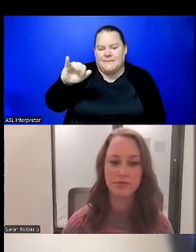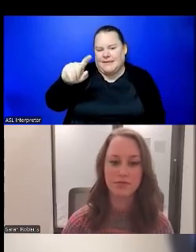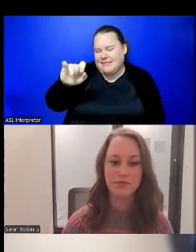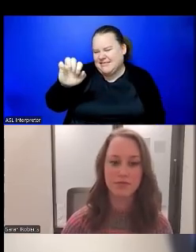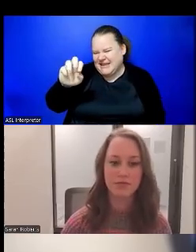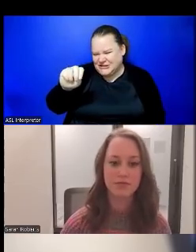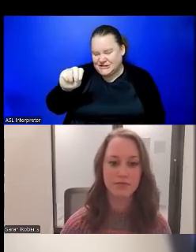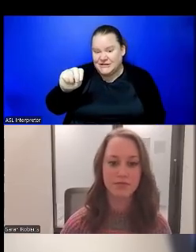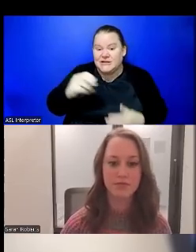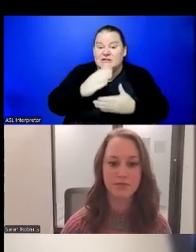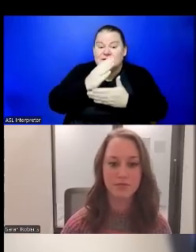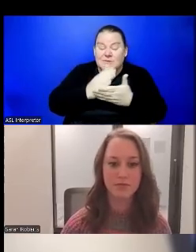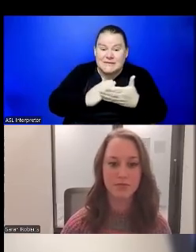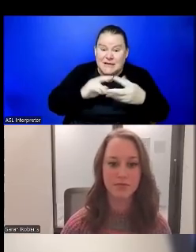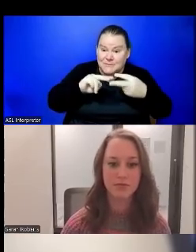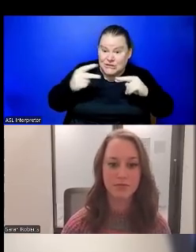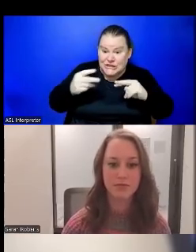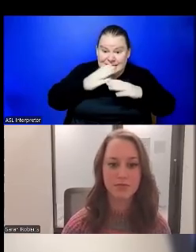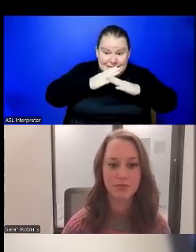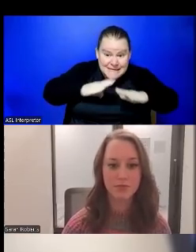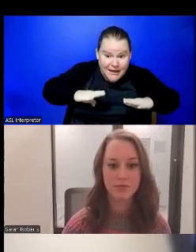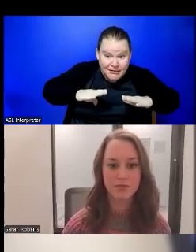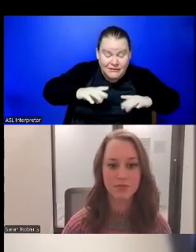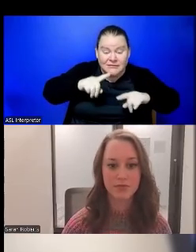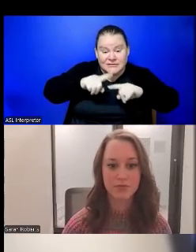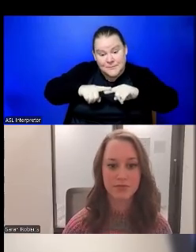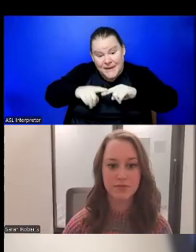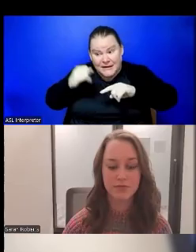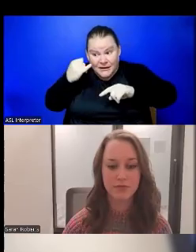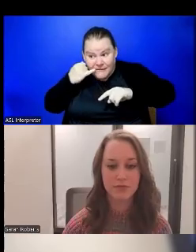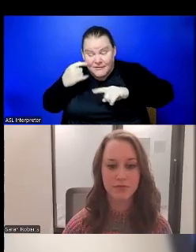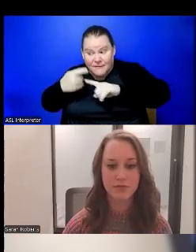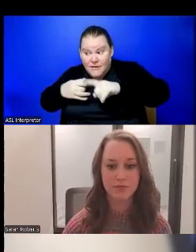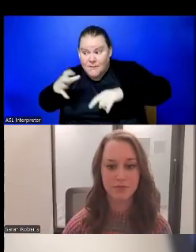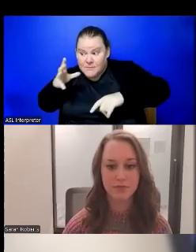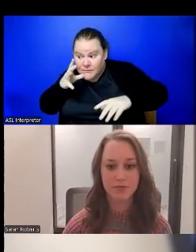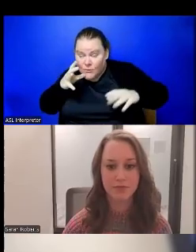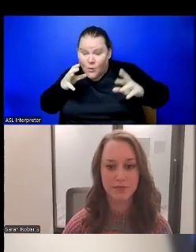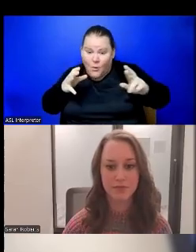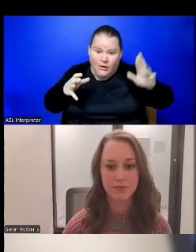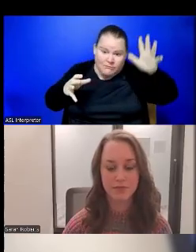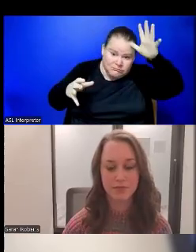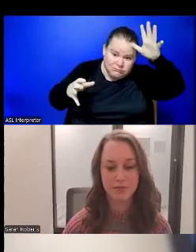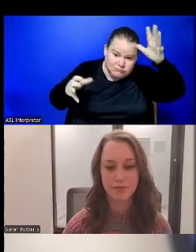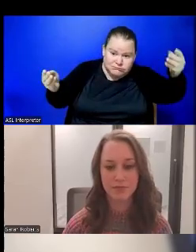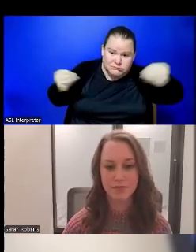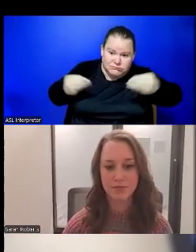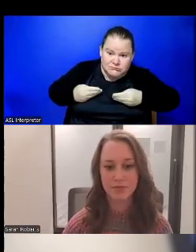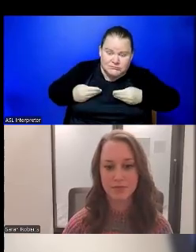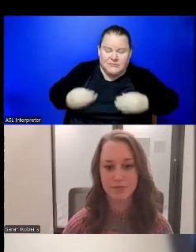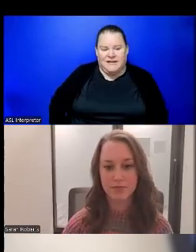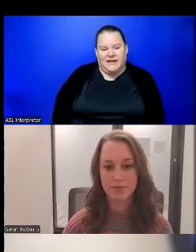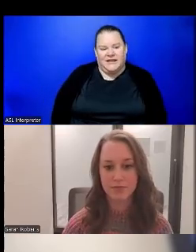silenced, depending on whether they're coming from the maternal chromosome or the paternal chromosome on this region on